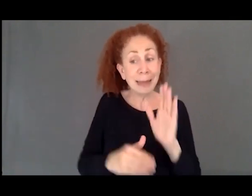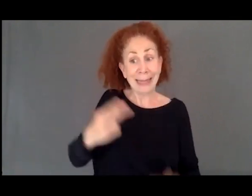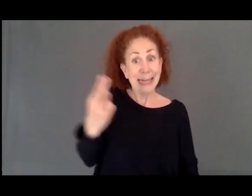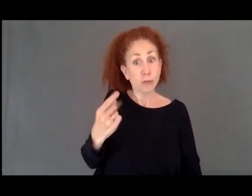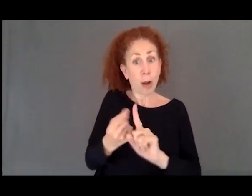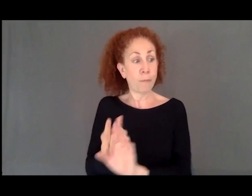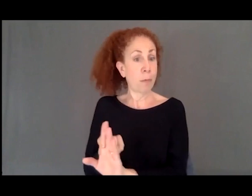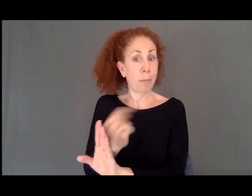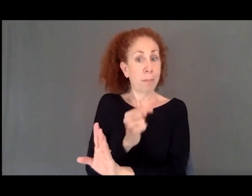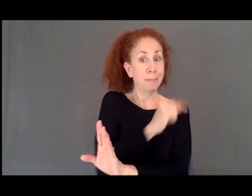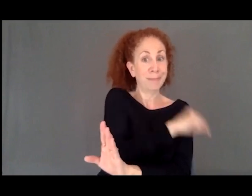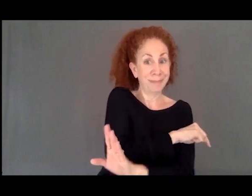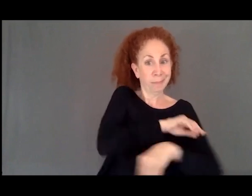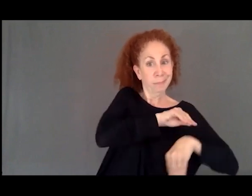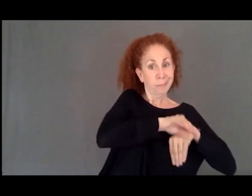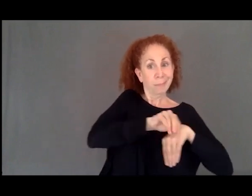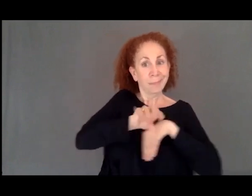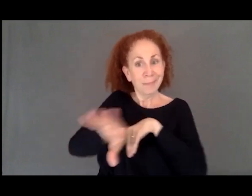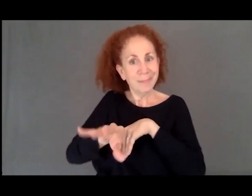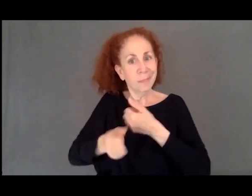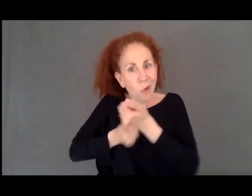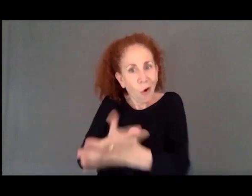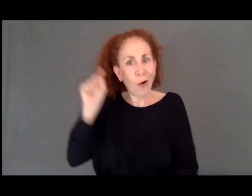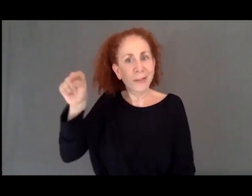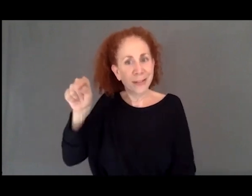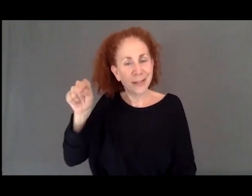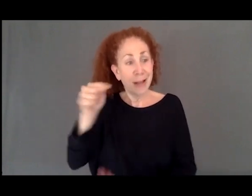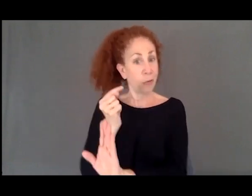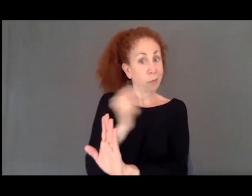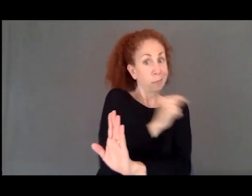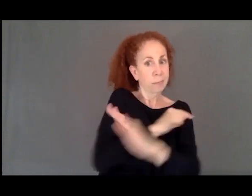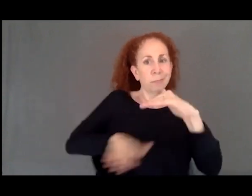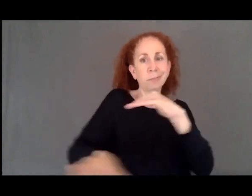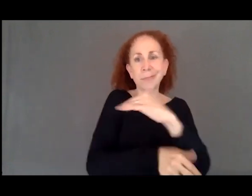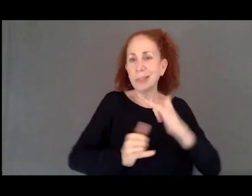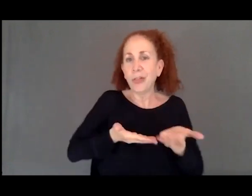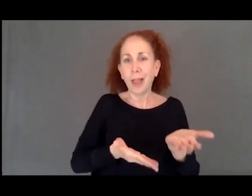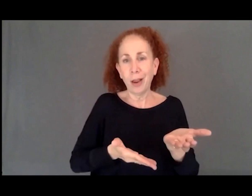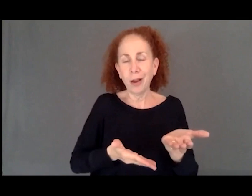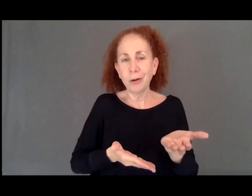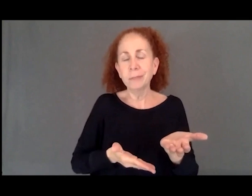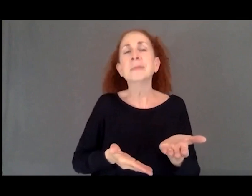from the same set of contradictions that have been there for a very long time. So for me, my frame of reference is colonialism,